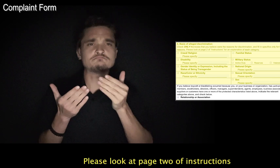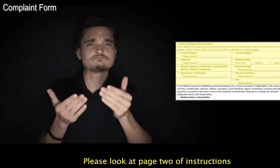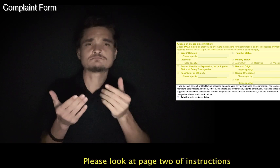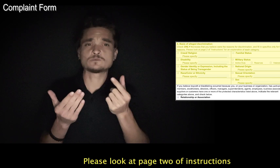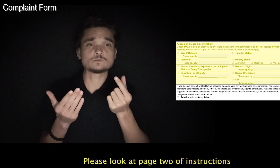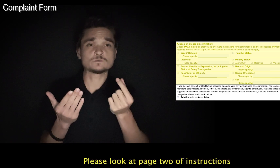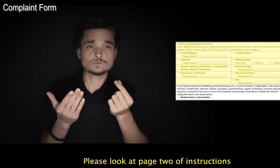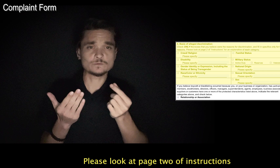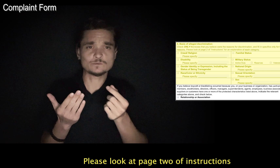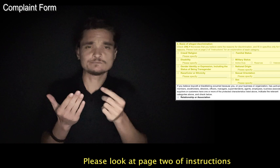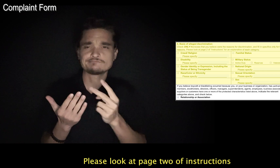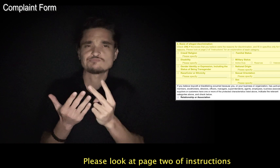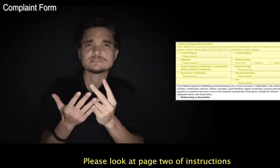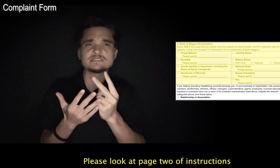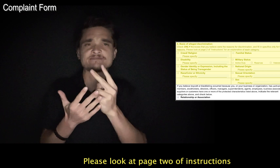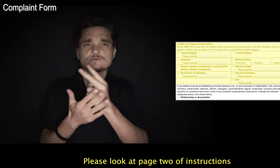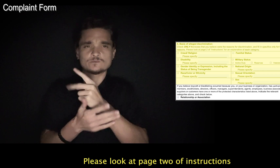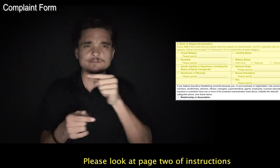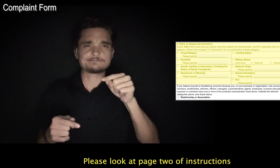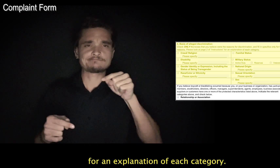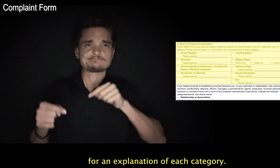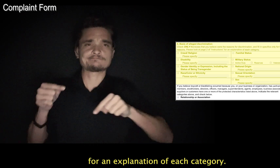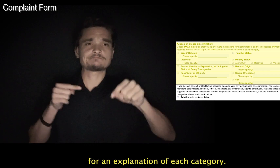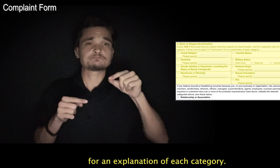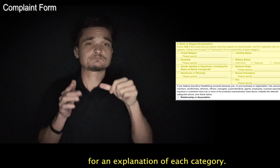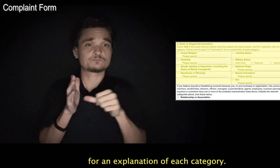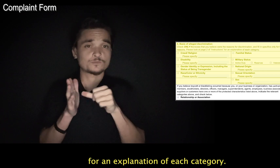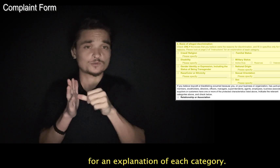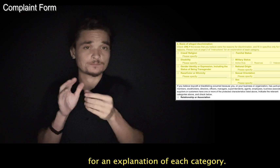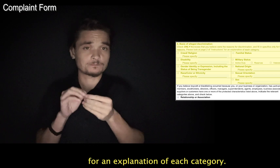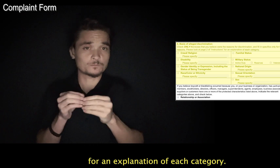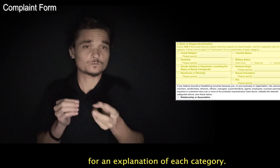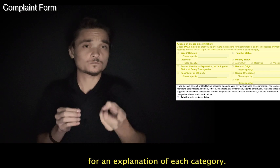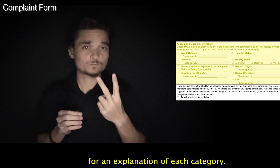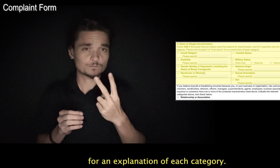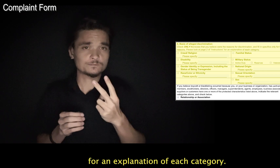Please look at page two of instructions for an explanation of each category.